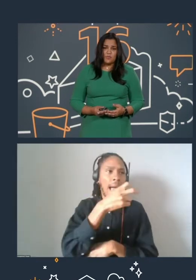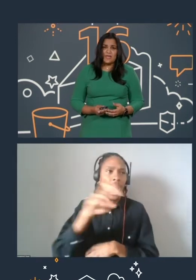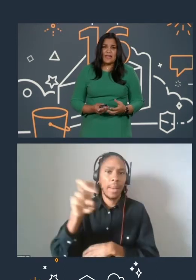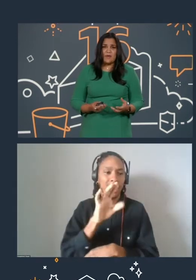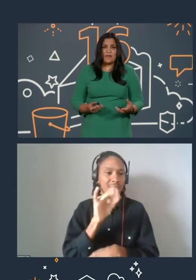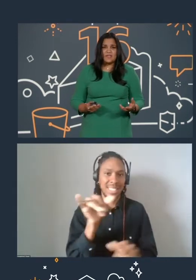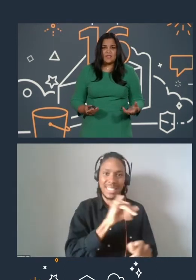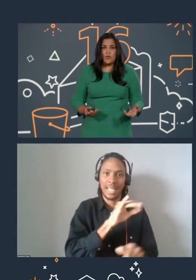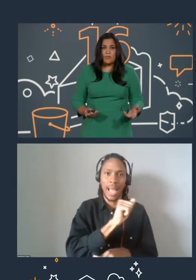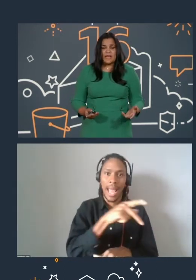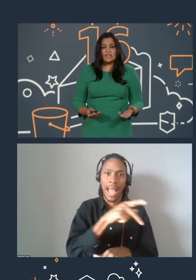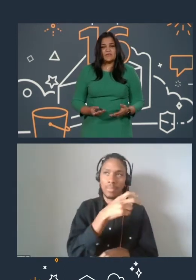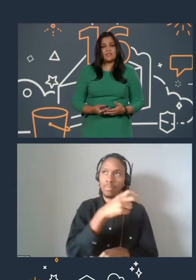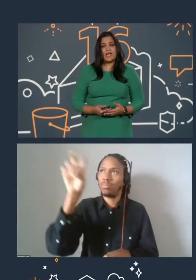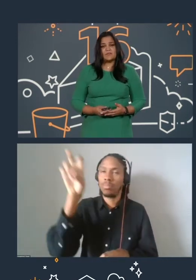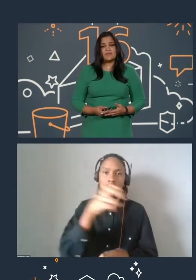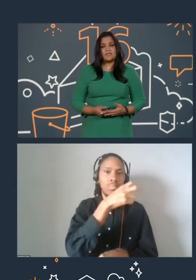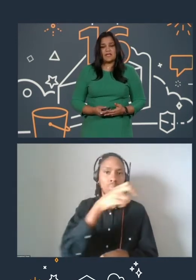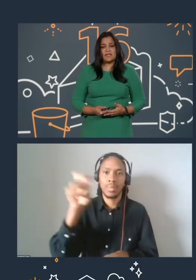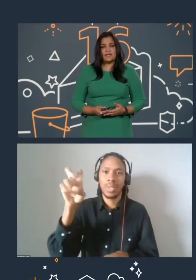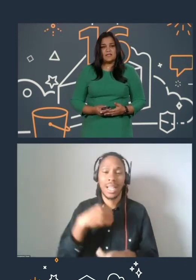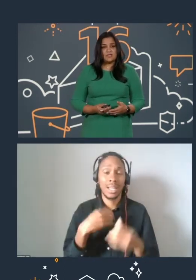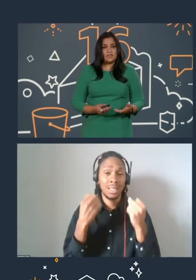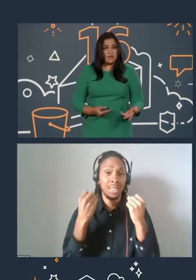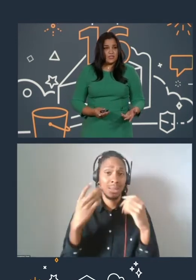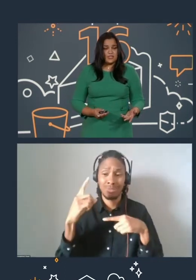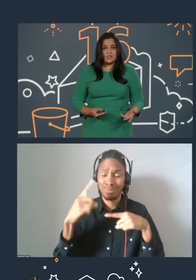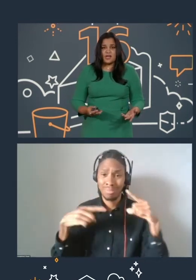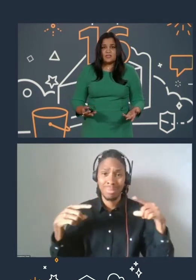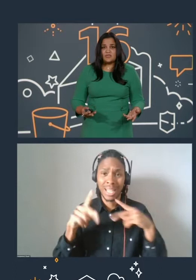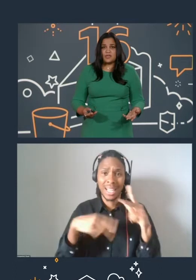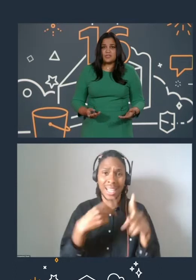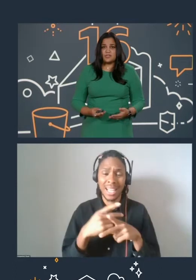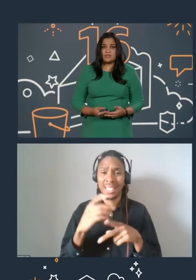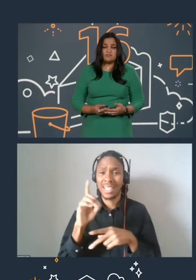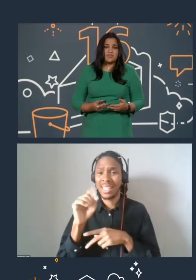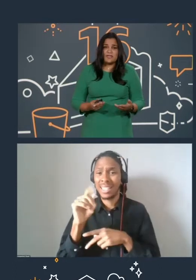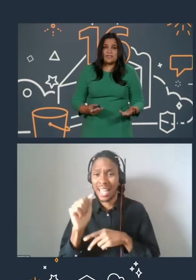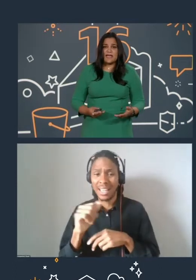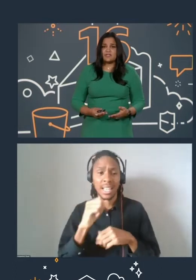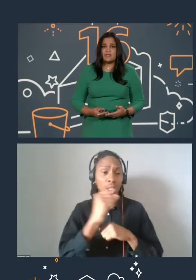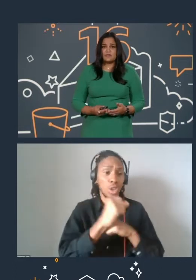We now have so many different types of data, structured, unstructured, transactional,